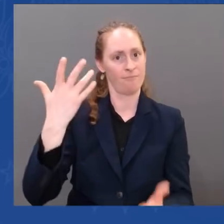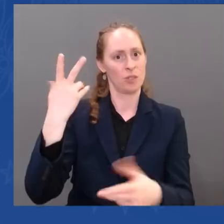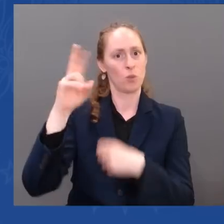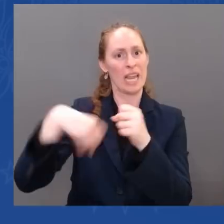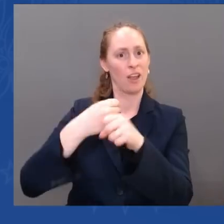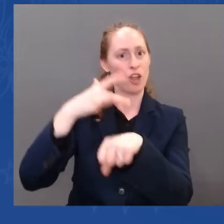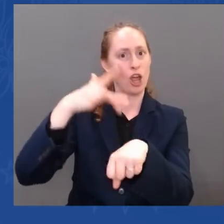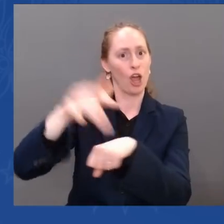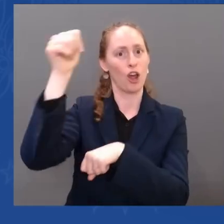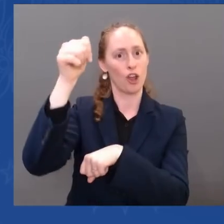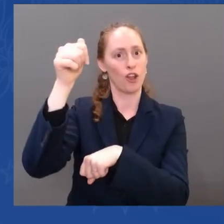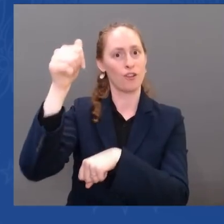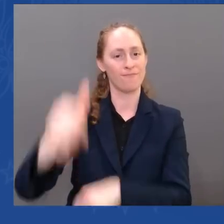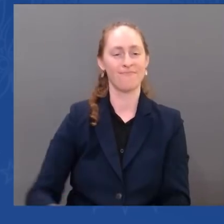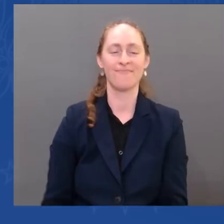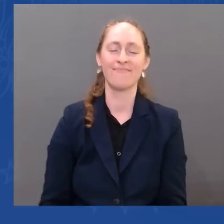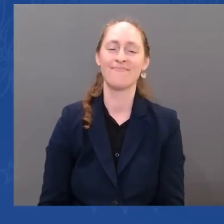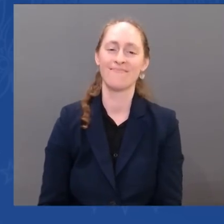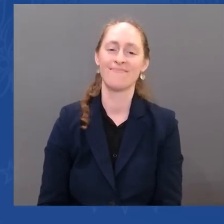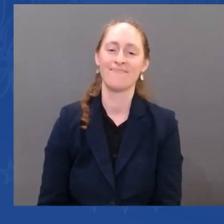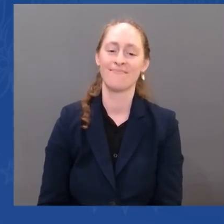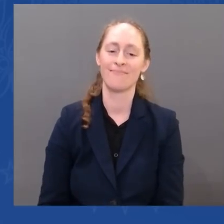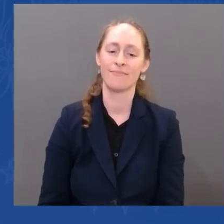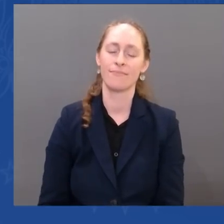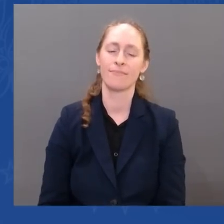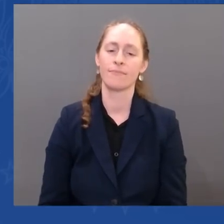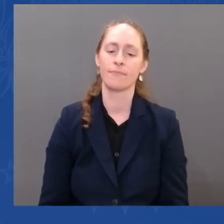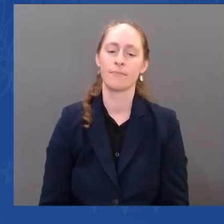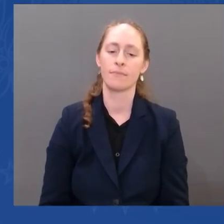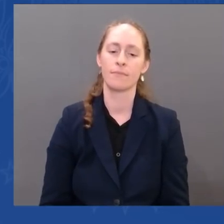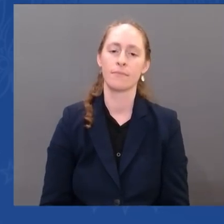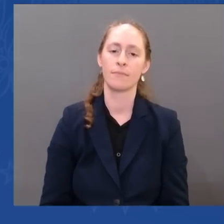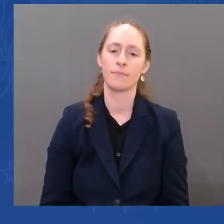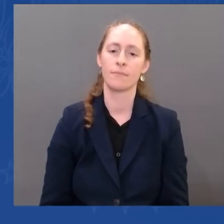We are creating jobs and investing in new industries,